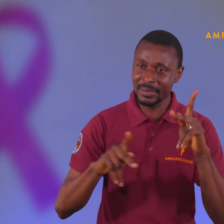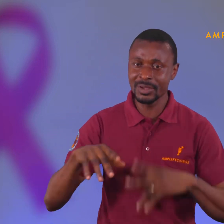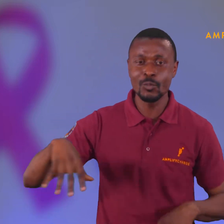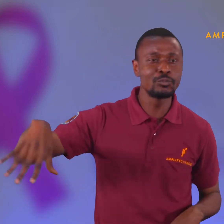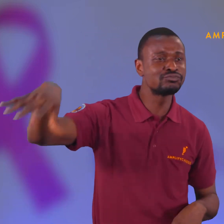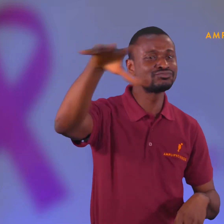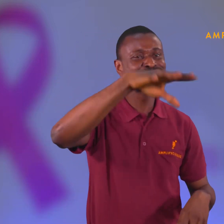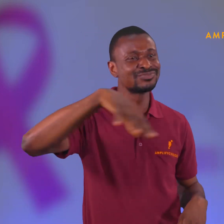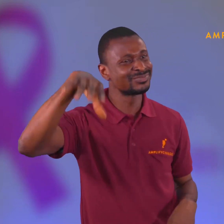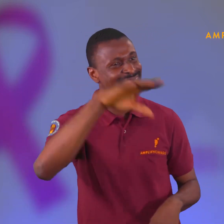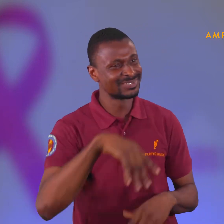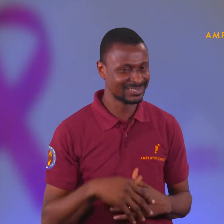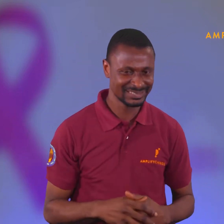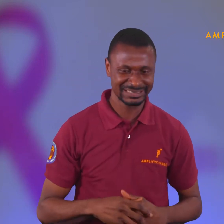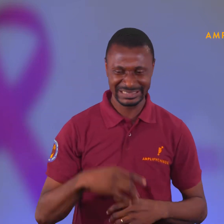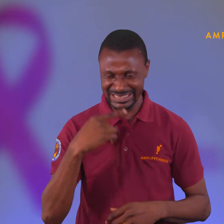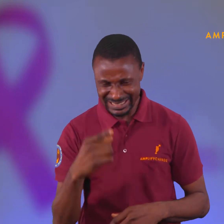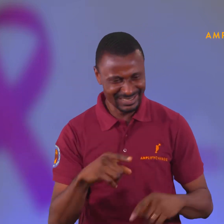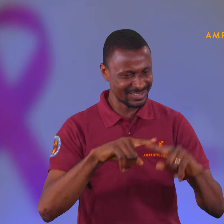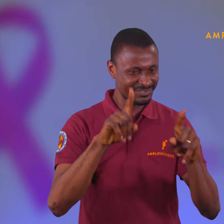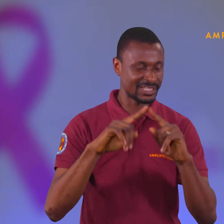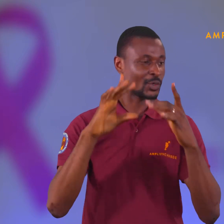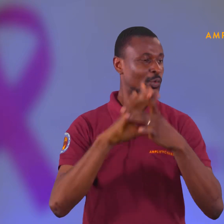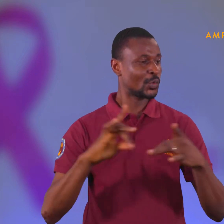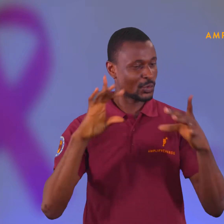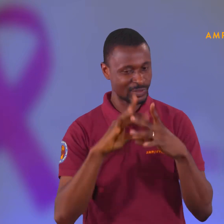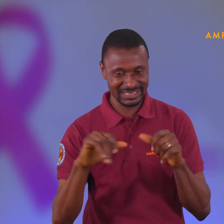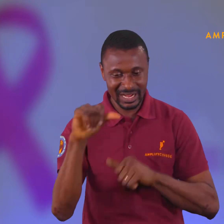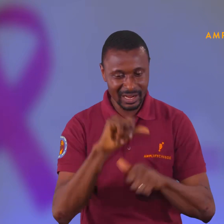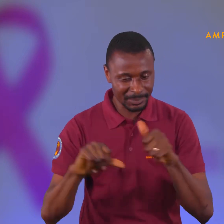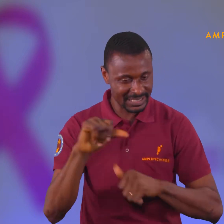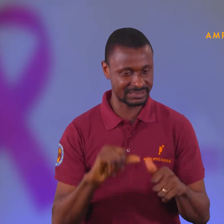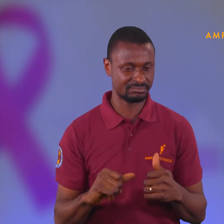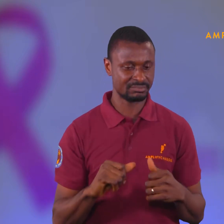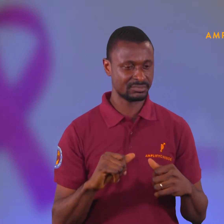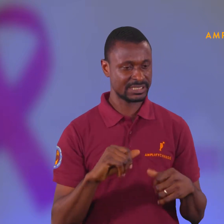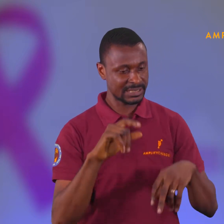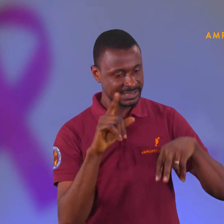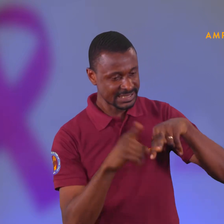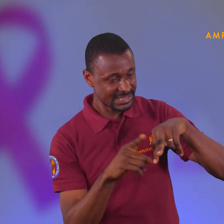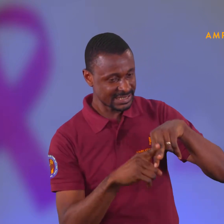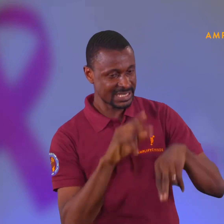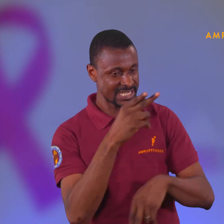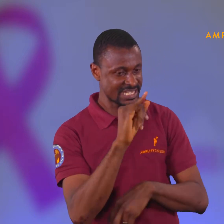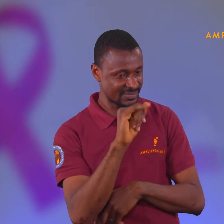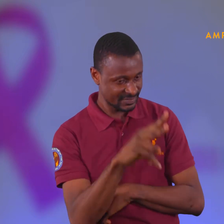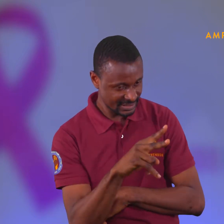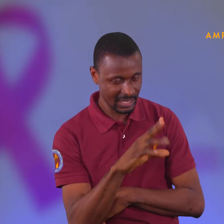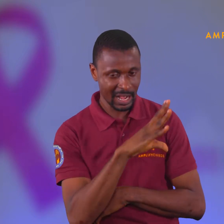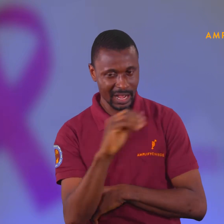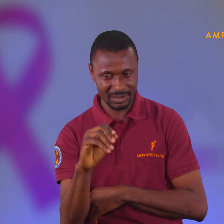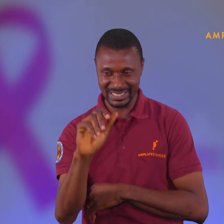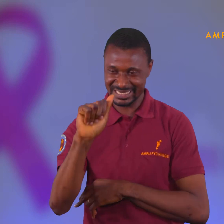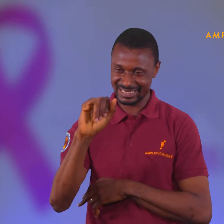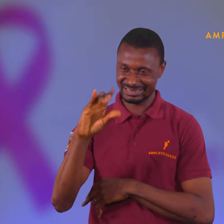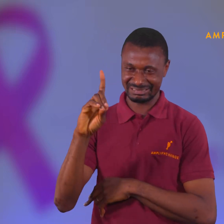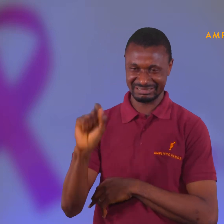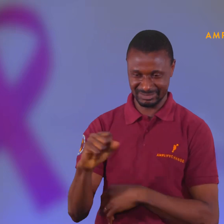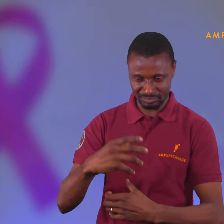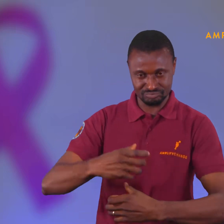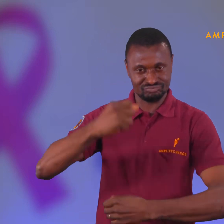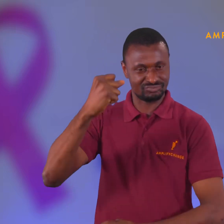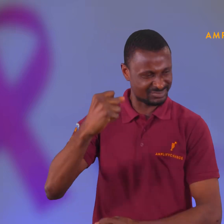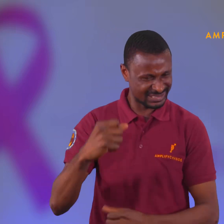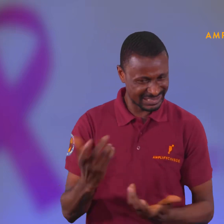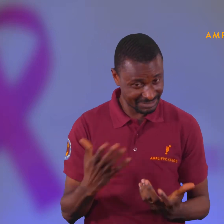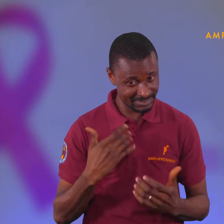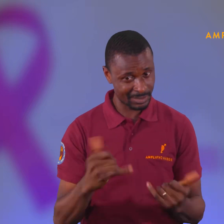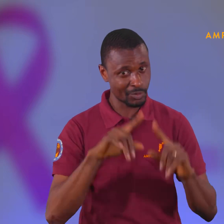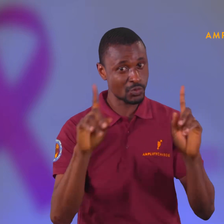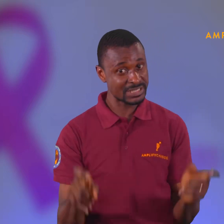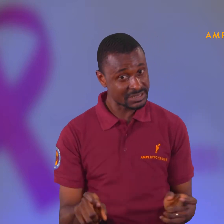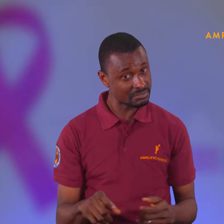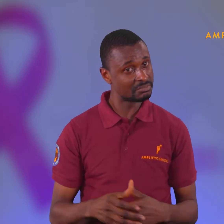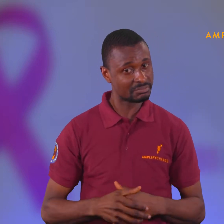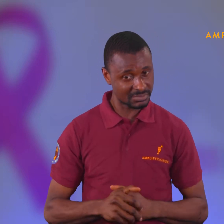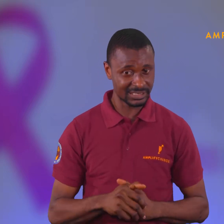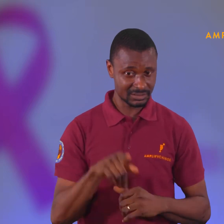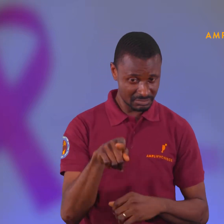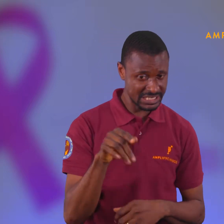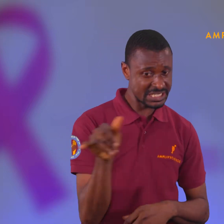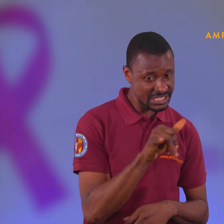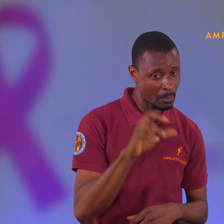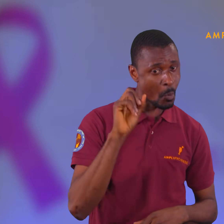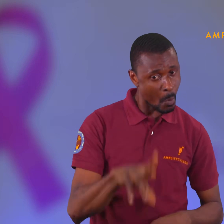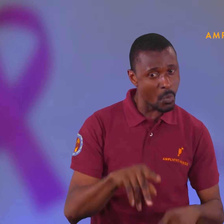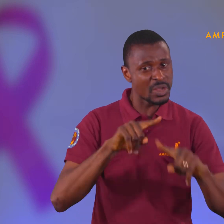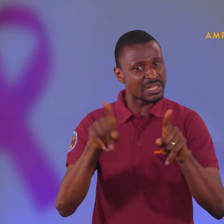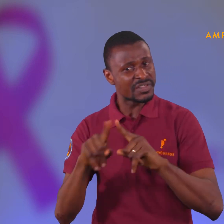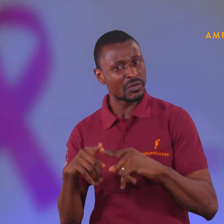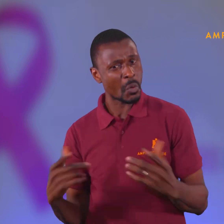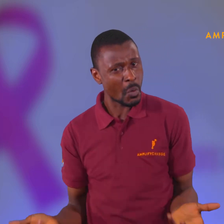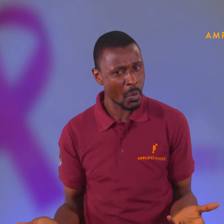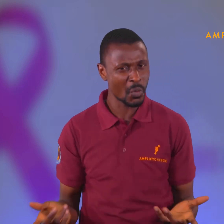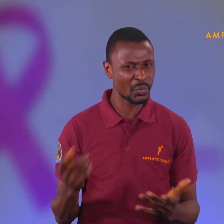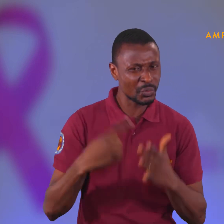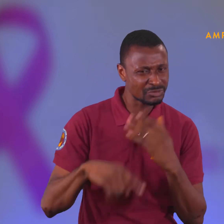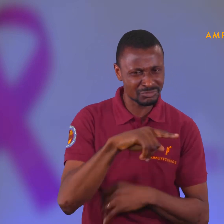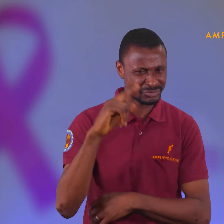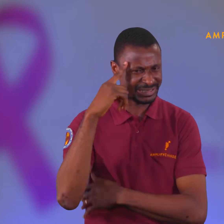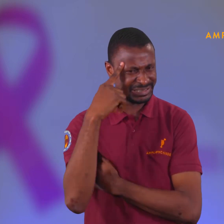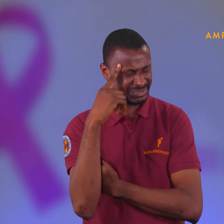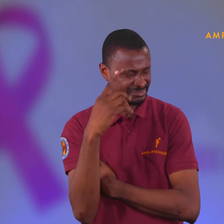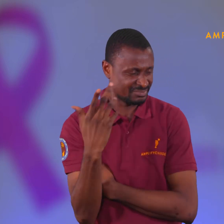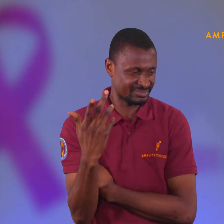Lots of people have misconceptions about HIV and AIDS. Are they the same or different?